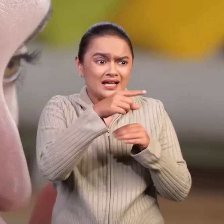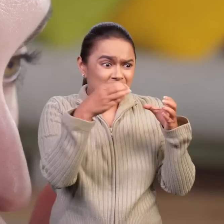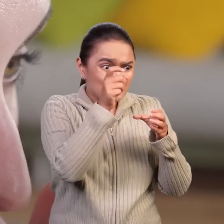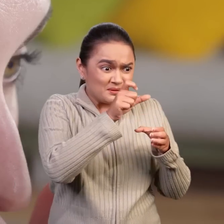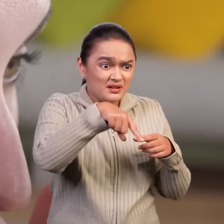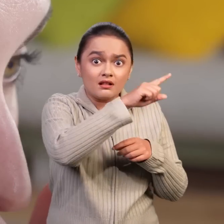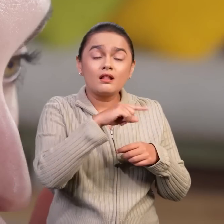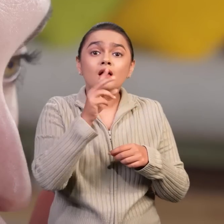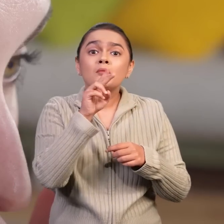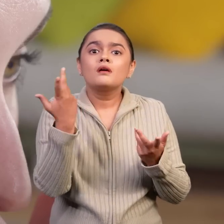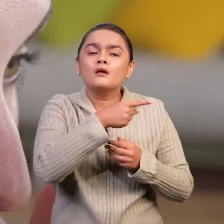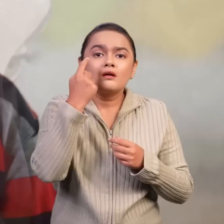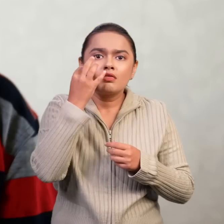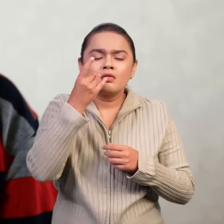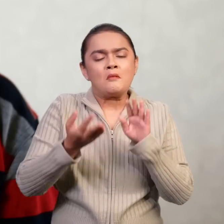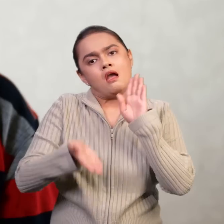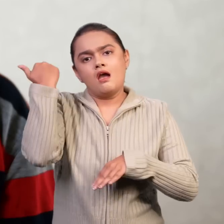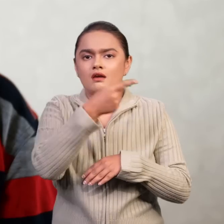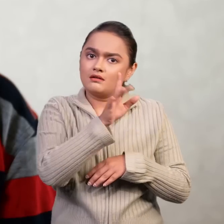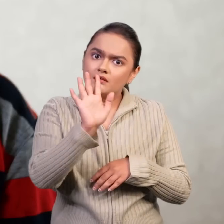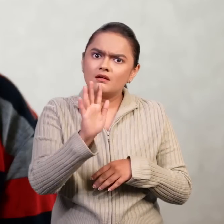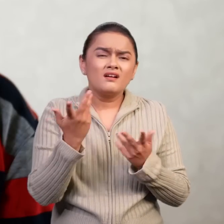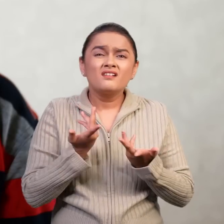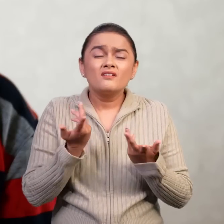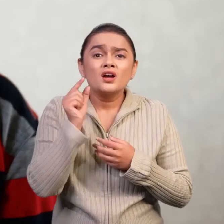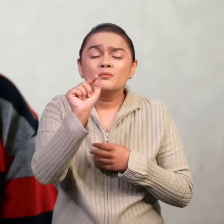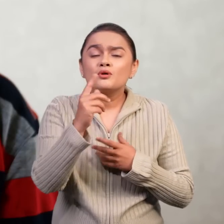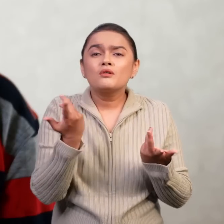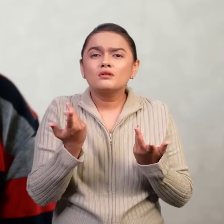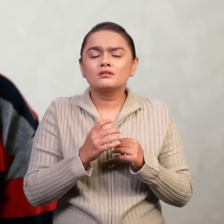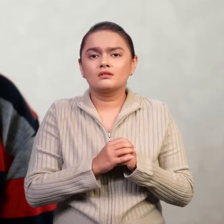and this upset is people who have really high numbers. Why is that?